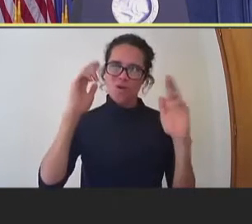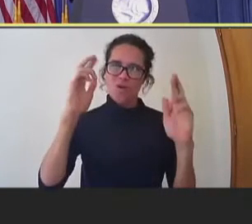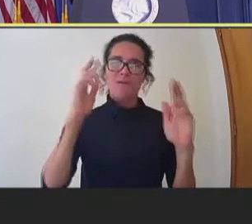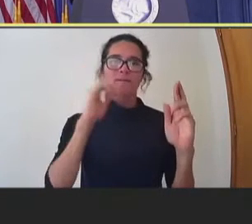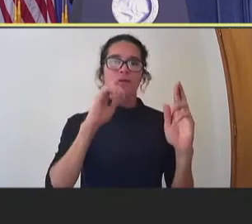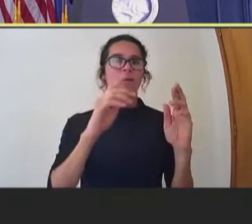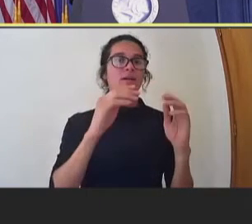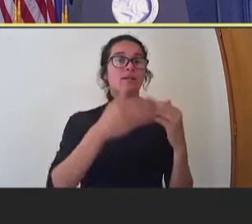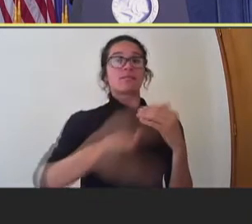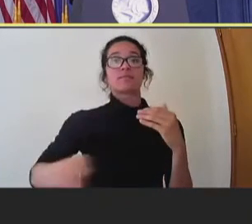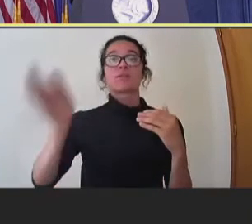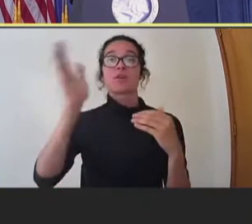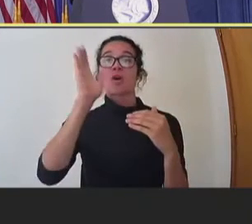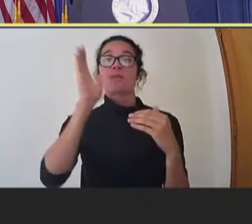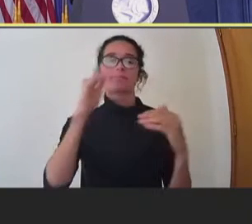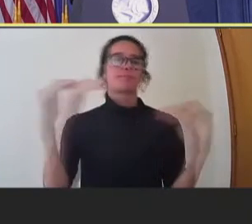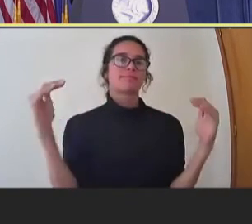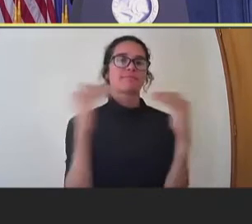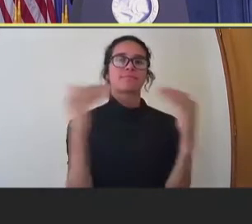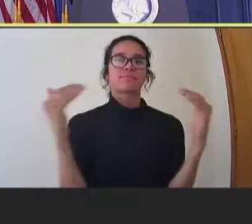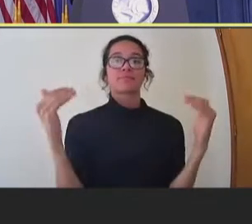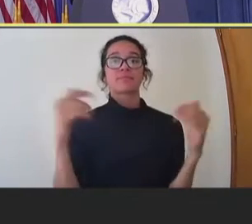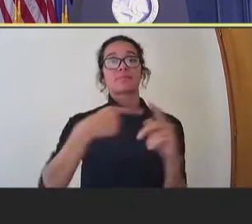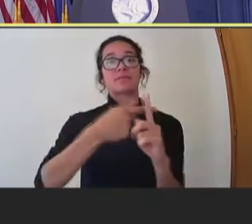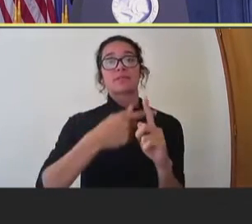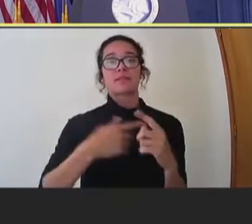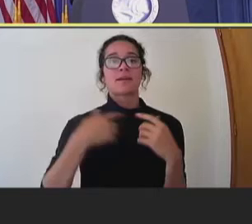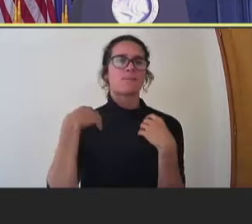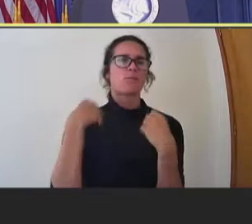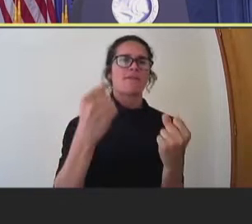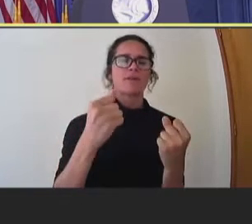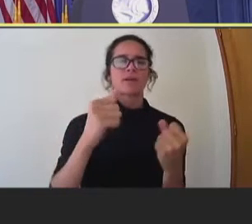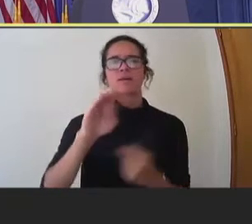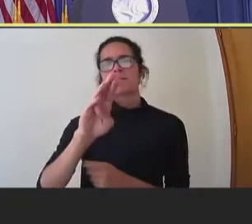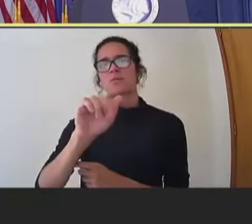bravery in each one of us being ourselves despite the challenges that we continue